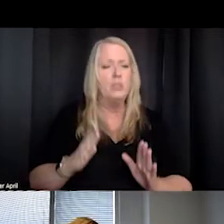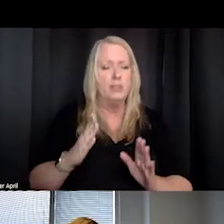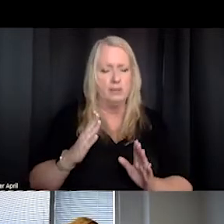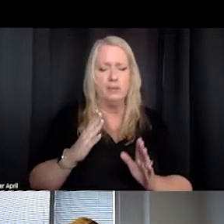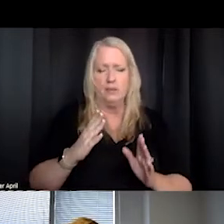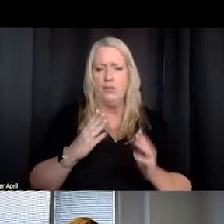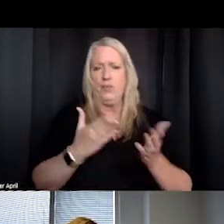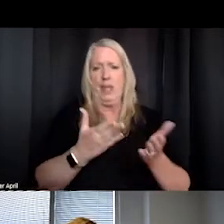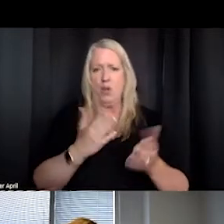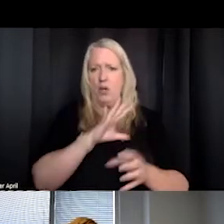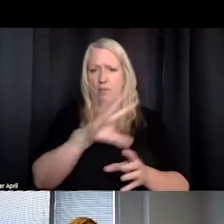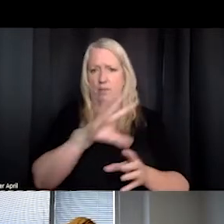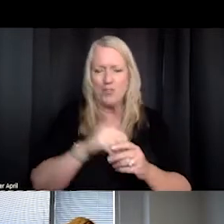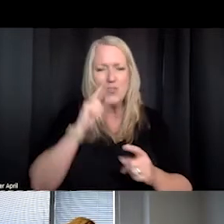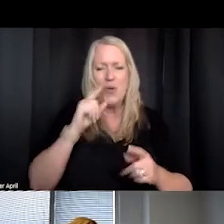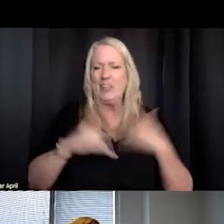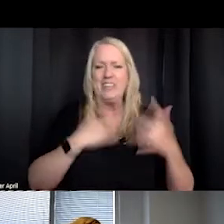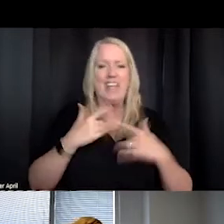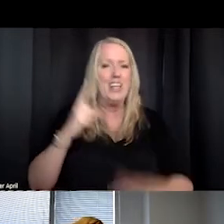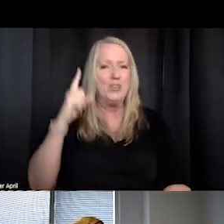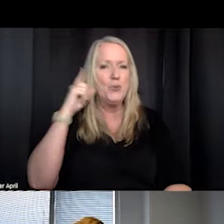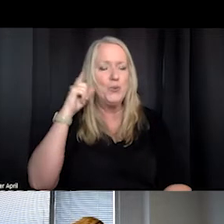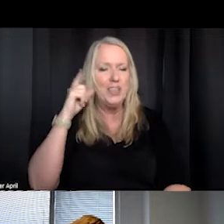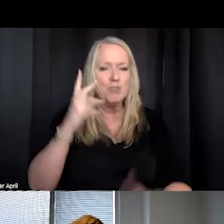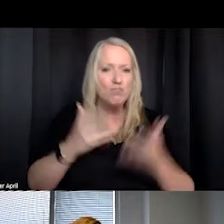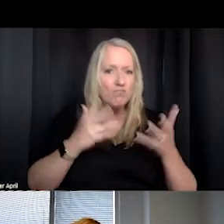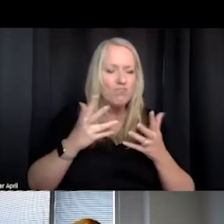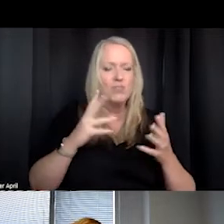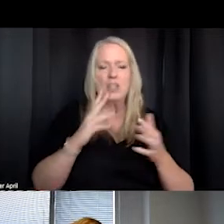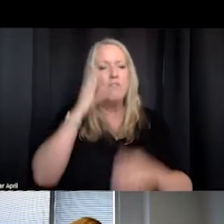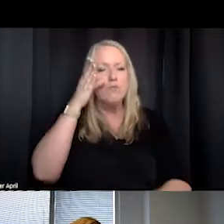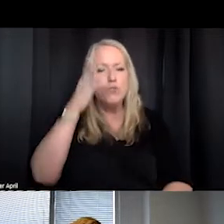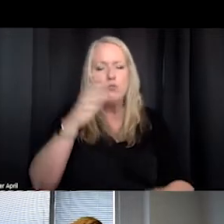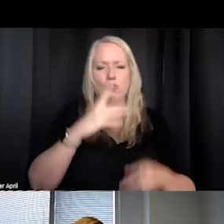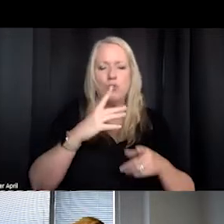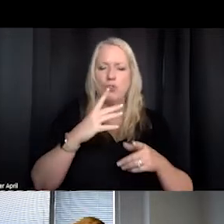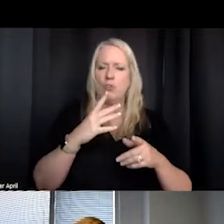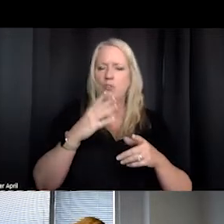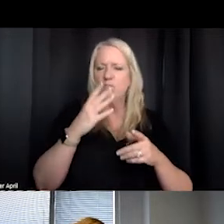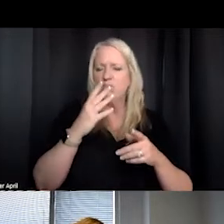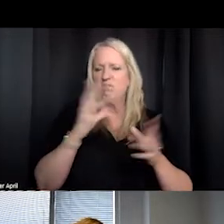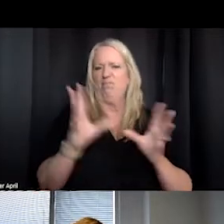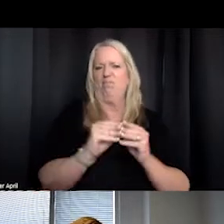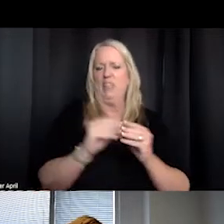SO, EXCITED TO, TO HEAR MORE, IN A FUTURE CALL AROUND, HOW THAT WENT. BUT AND, IMPORTANT EVENT